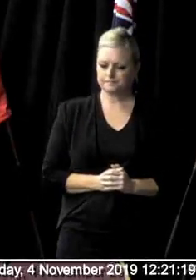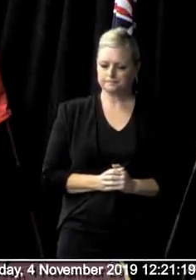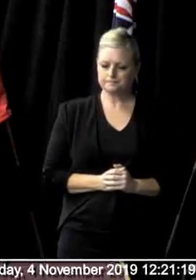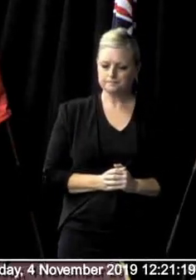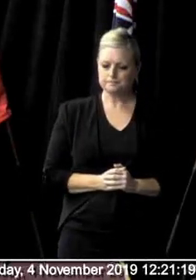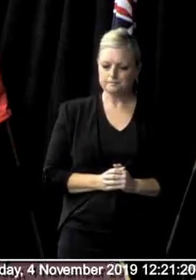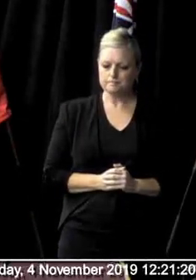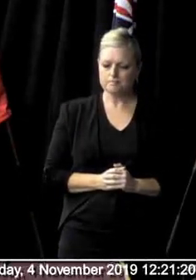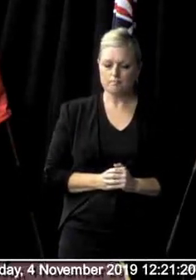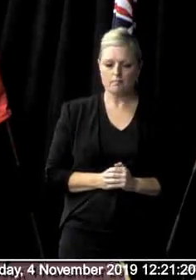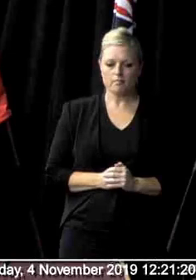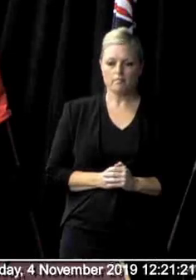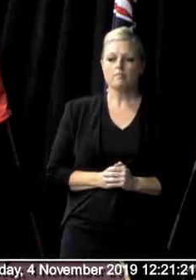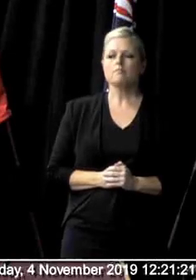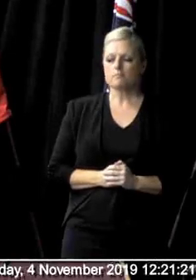It became really apparent that the teacher